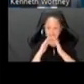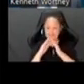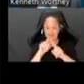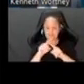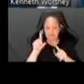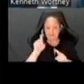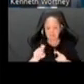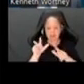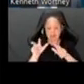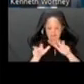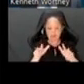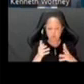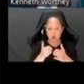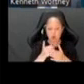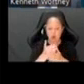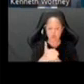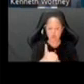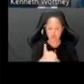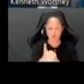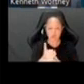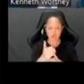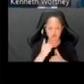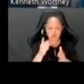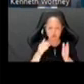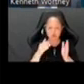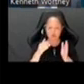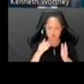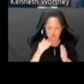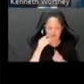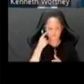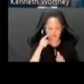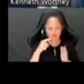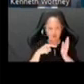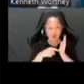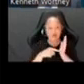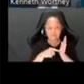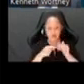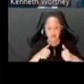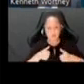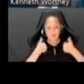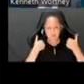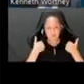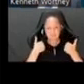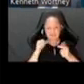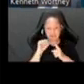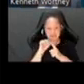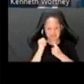what makes sense for an affordable living situation.